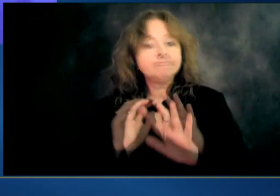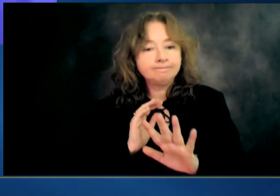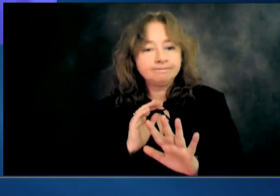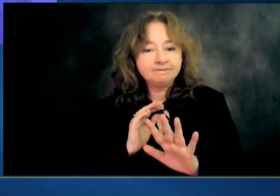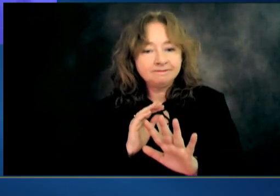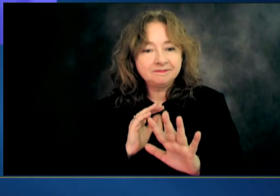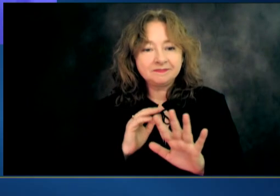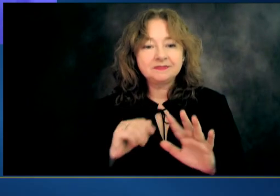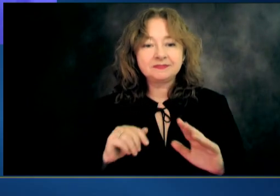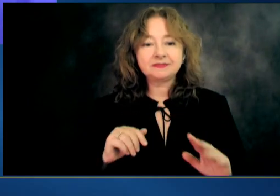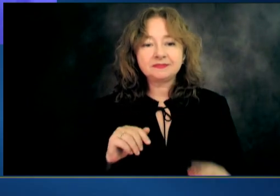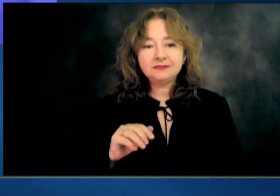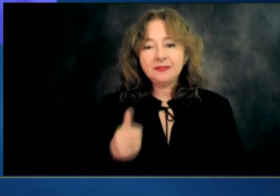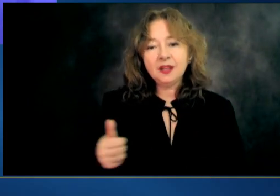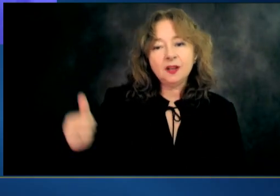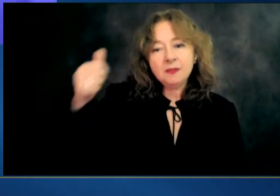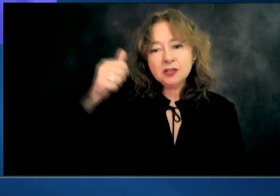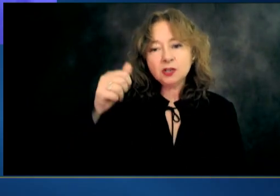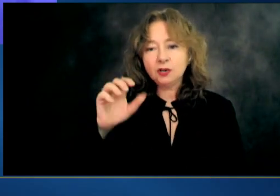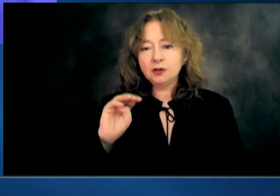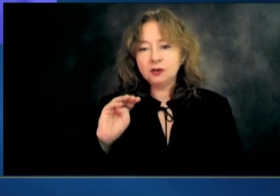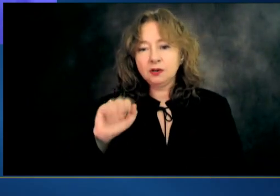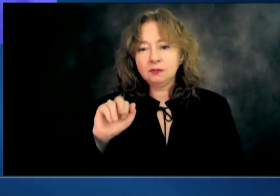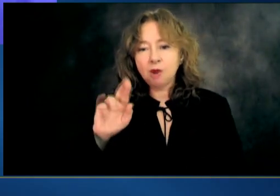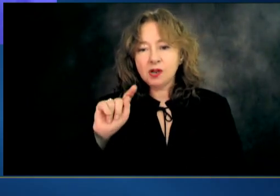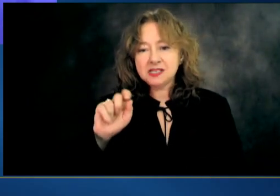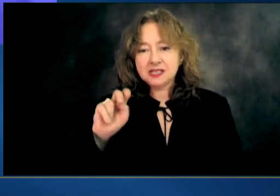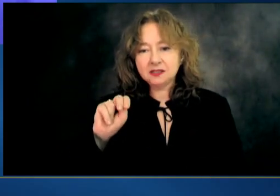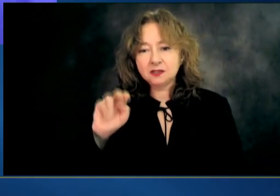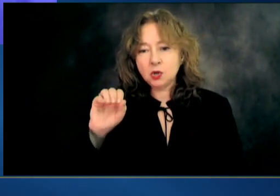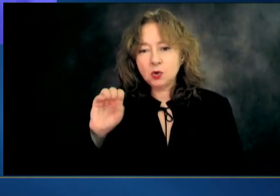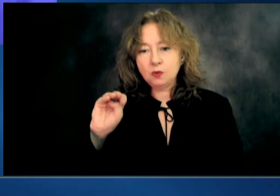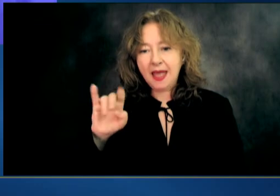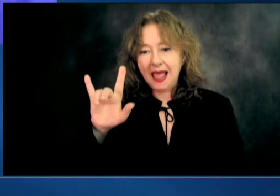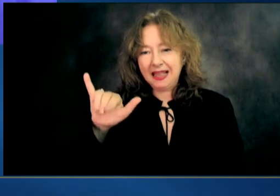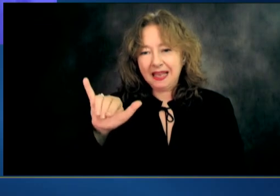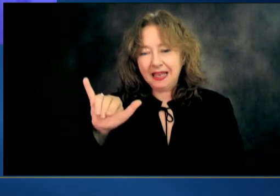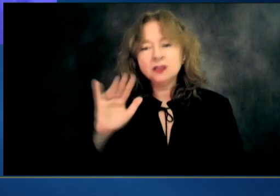Commissioner Martin O'Malley, former governor of the state of Maryland,